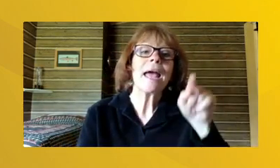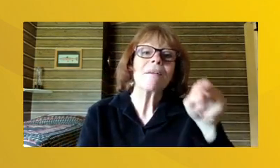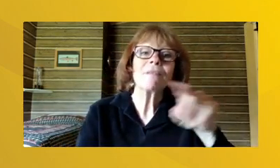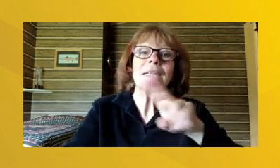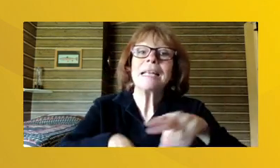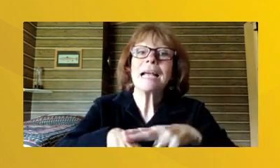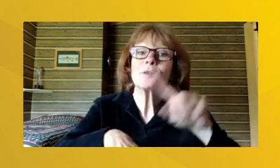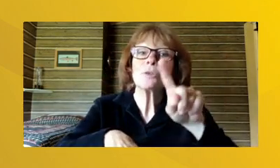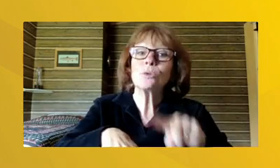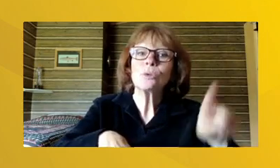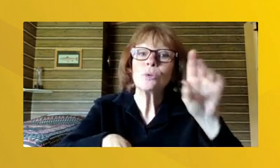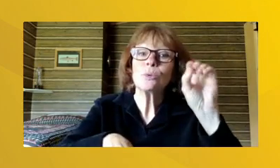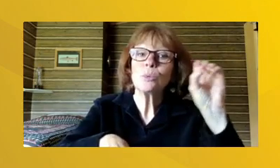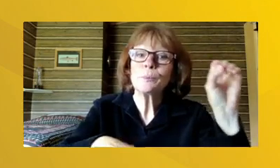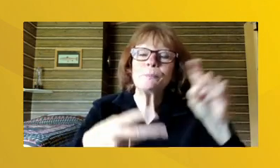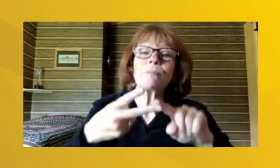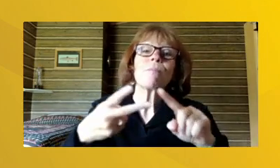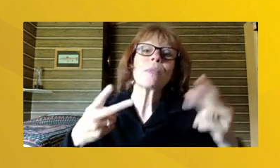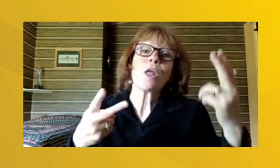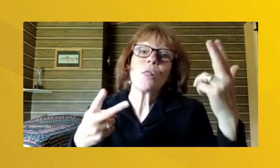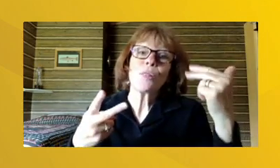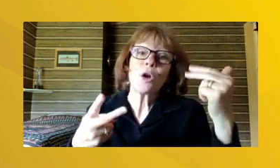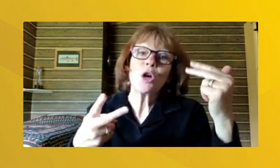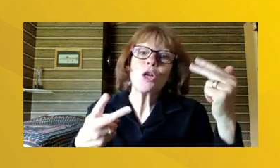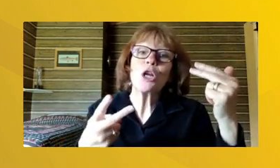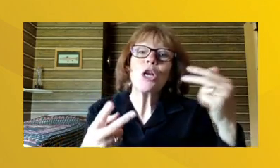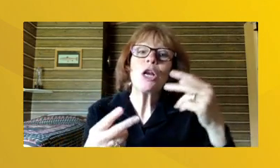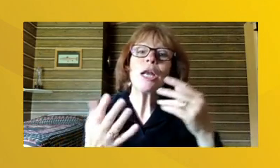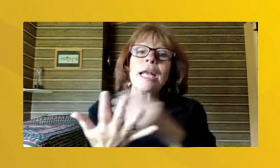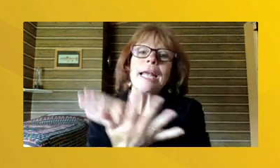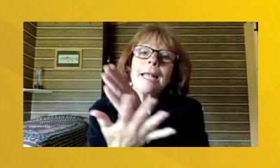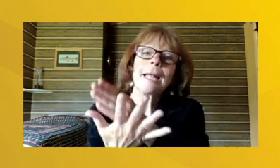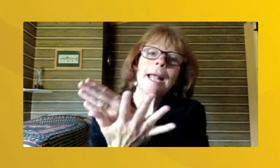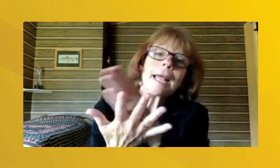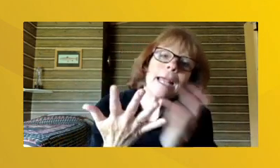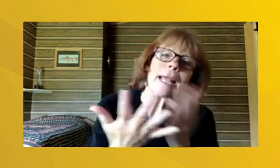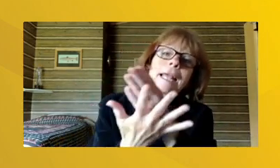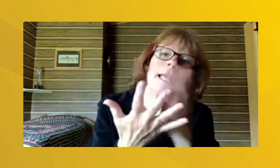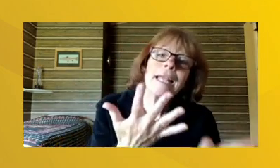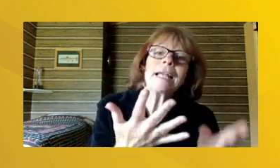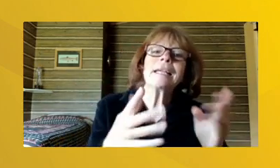We have 13 interdisciplinary lessons (theme lessons) based on these topics for you to